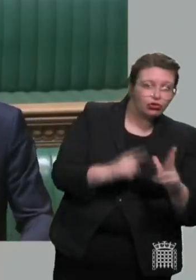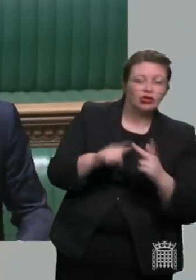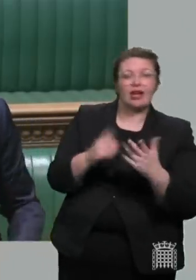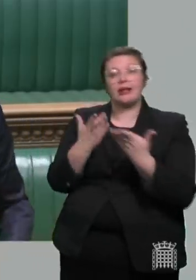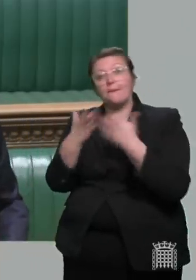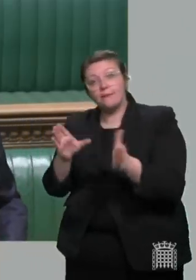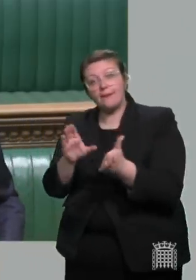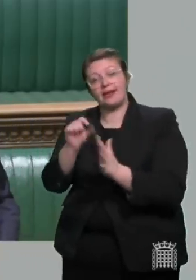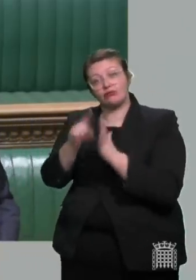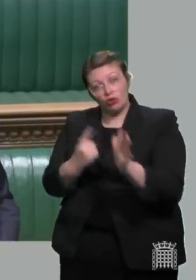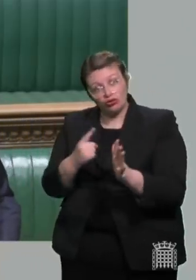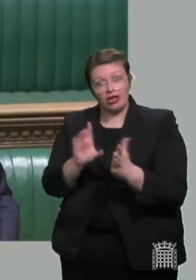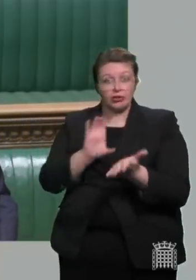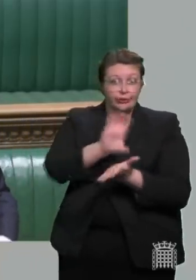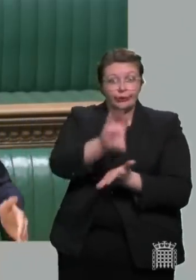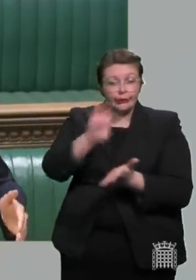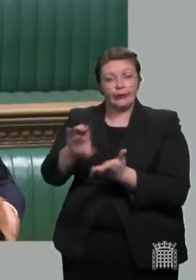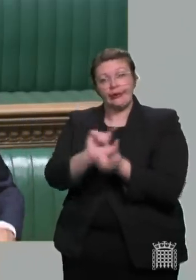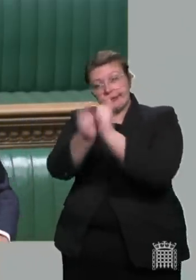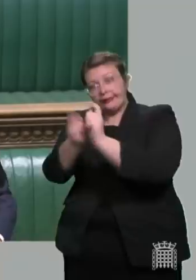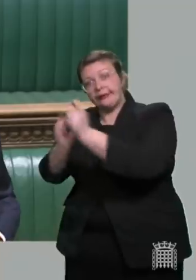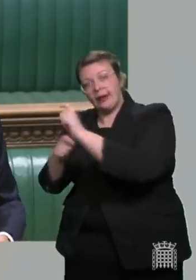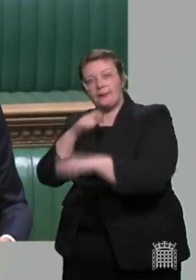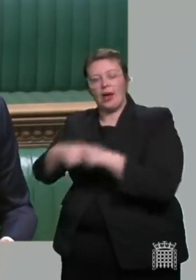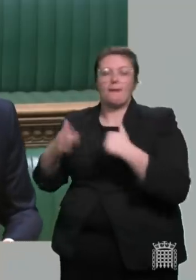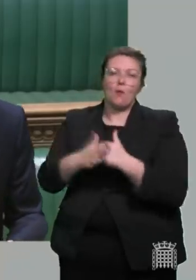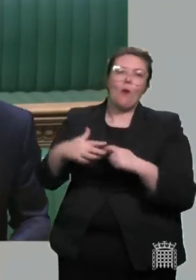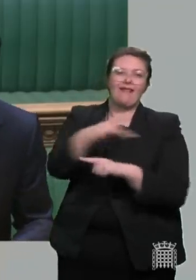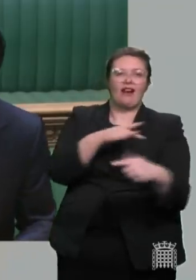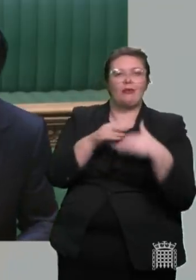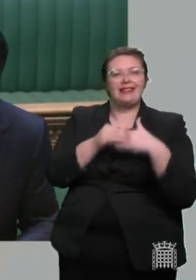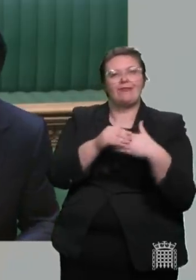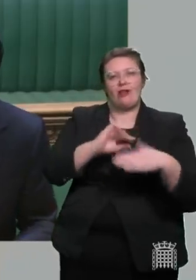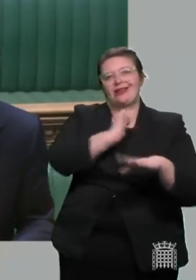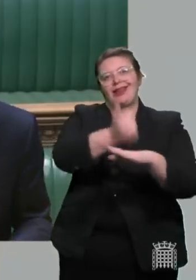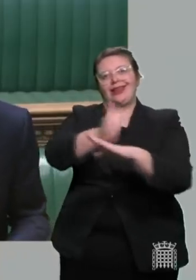industrial revolution. Beginning this spring, it will have an initial capitalisation of £12